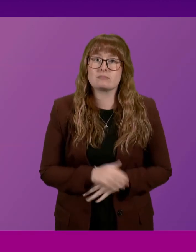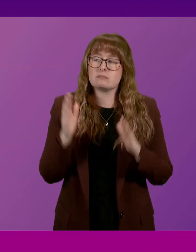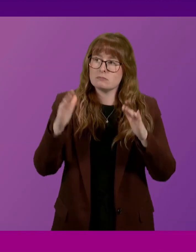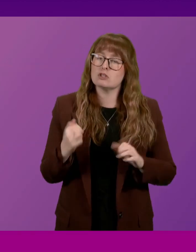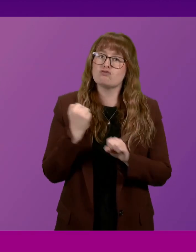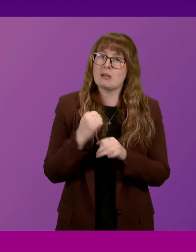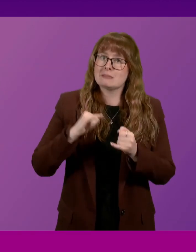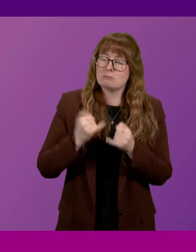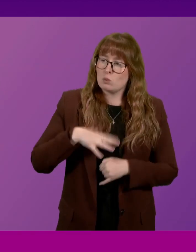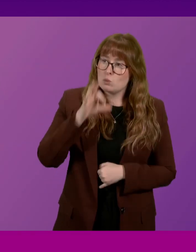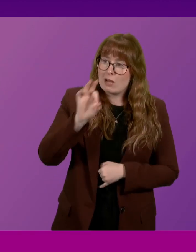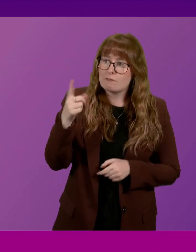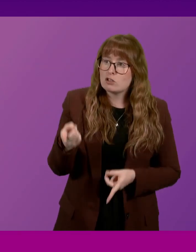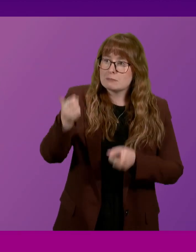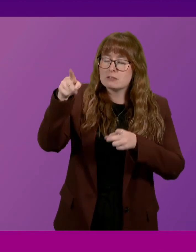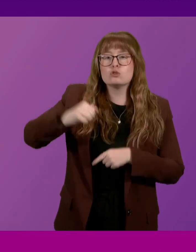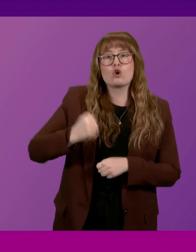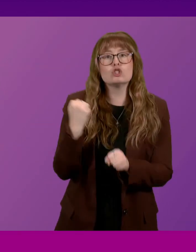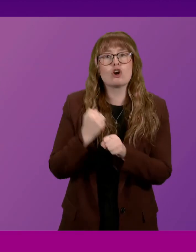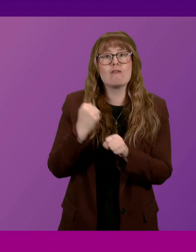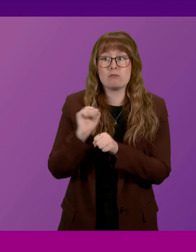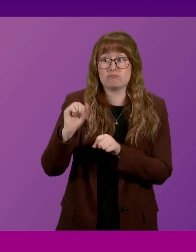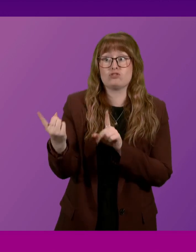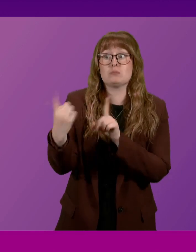To ask the First Minister what the Scottish Government’s response is to